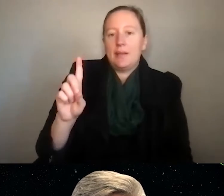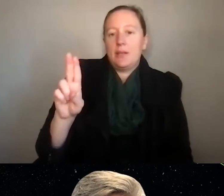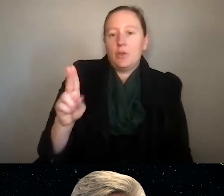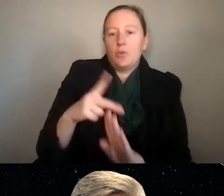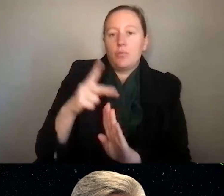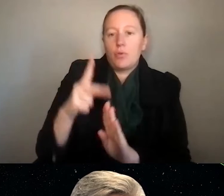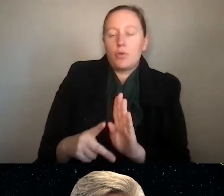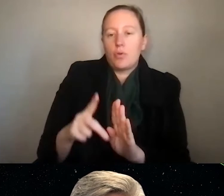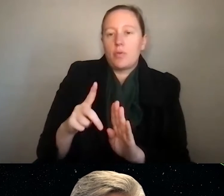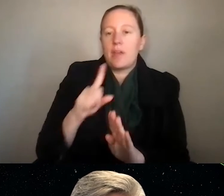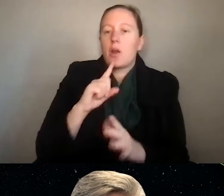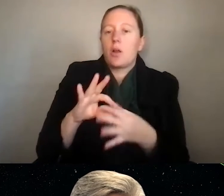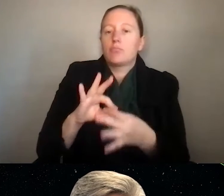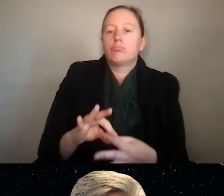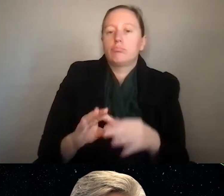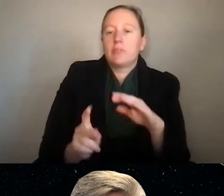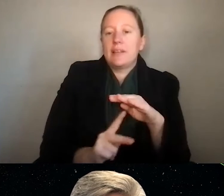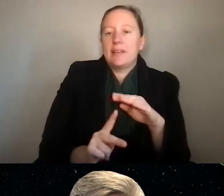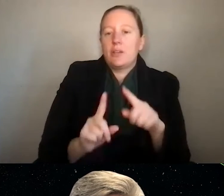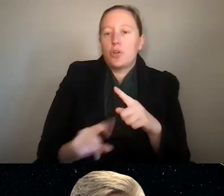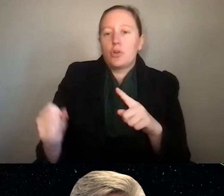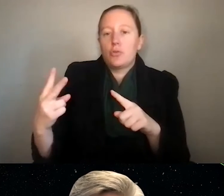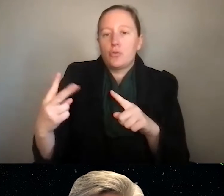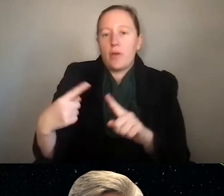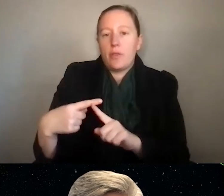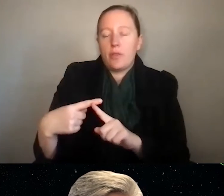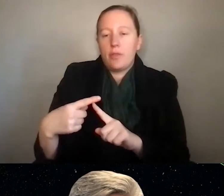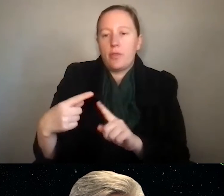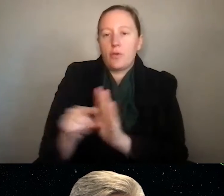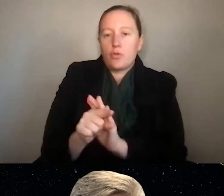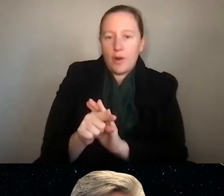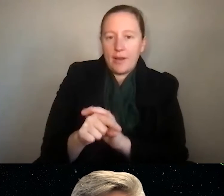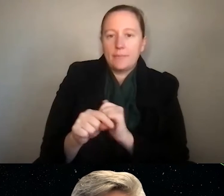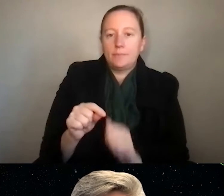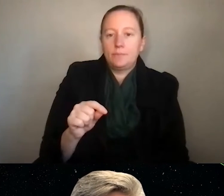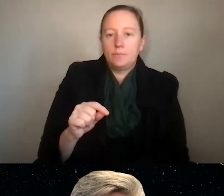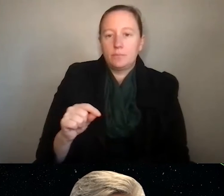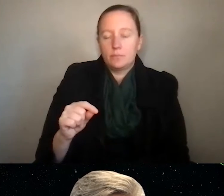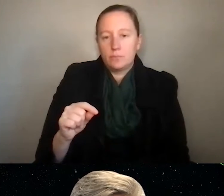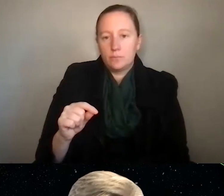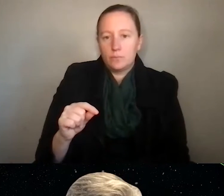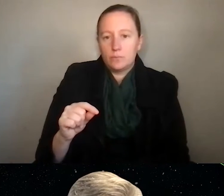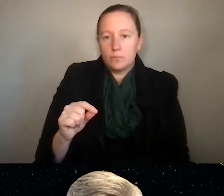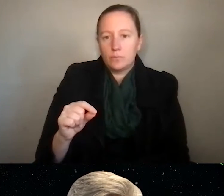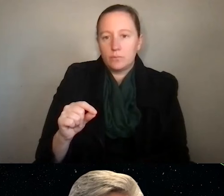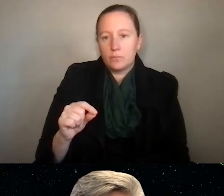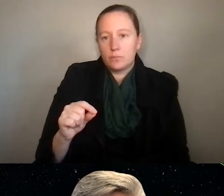that address or touch on K-12 education. First question, there's two questions.